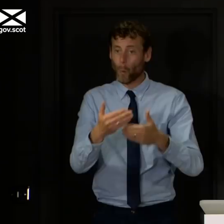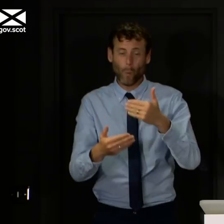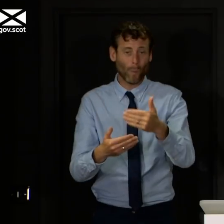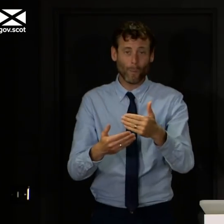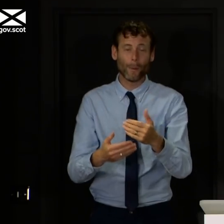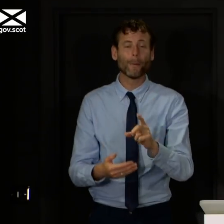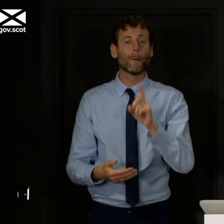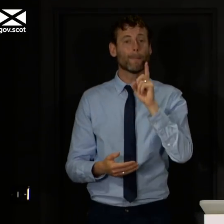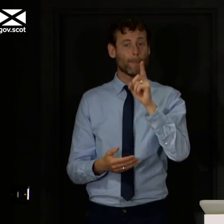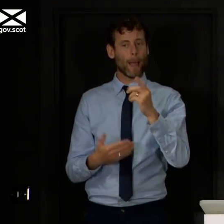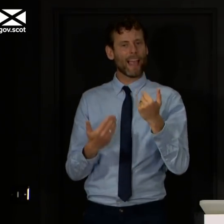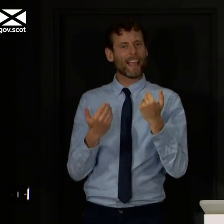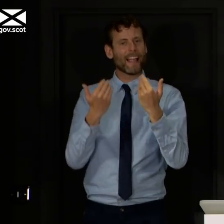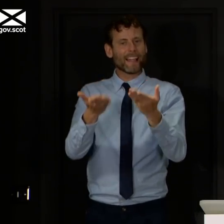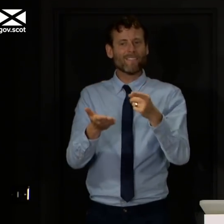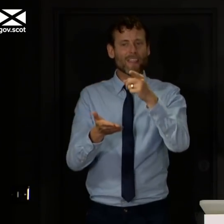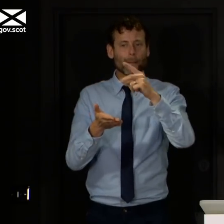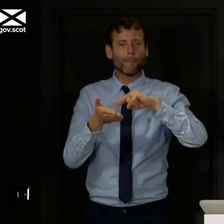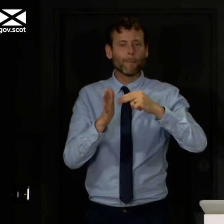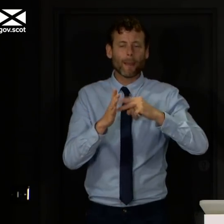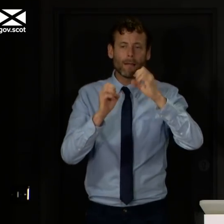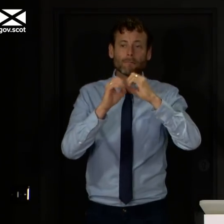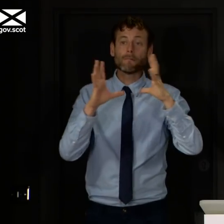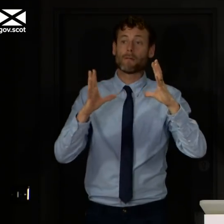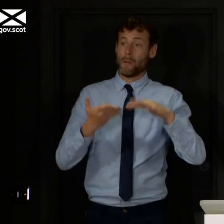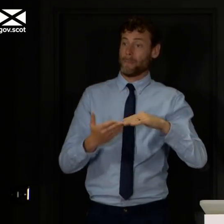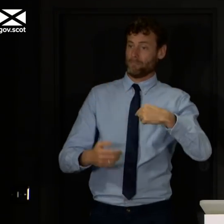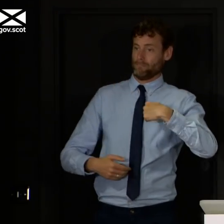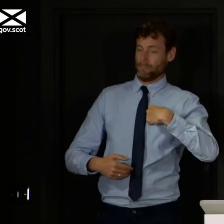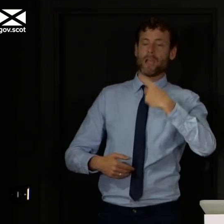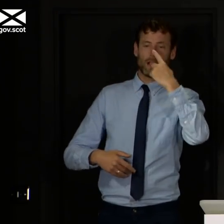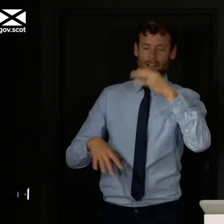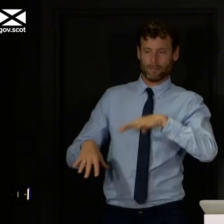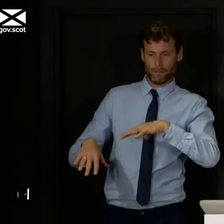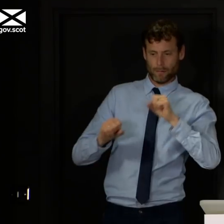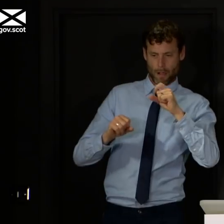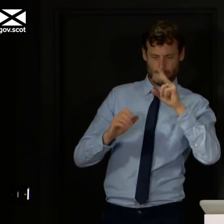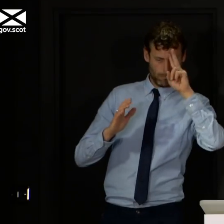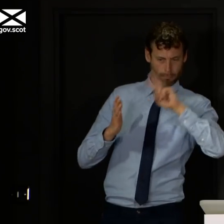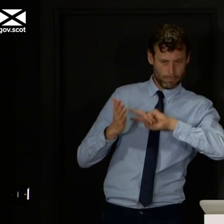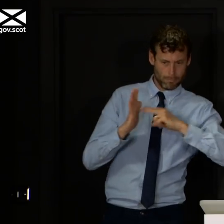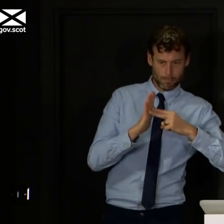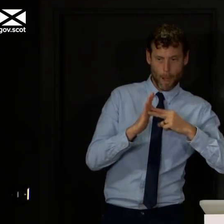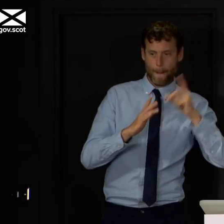them a planning horizon that they can start to look towards. So I very much hope and we